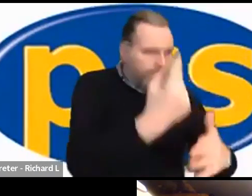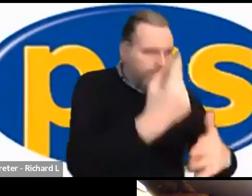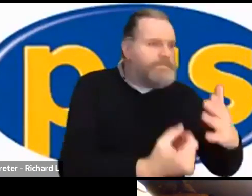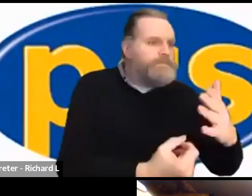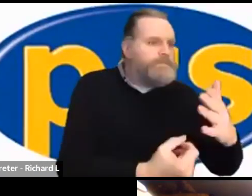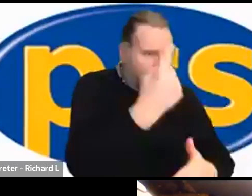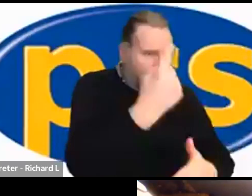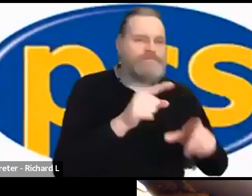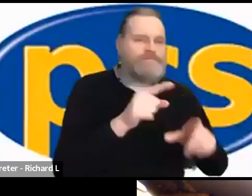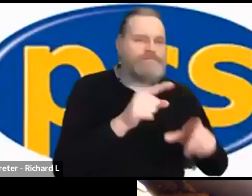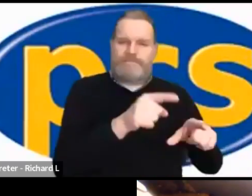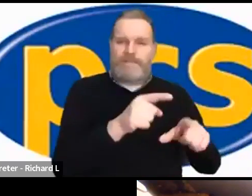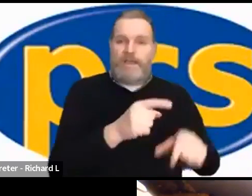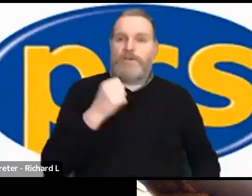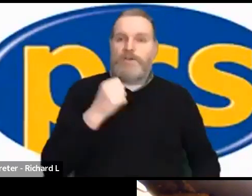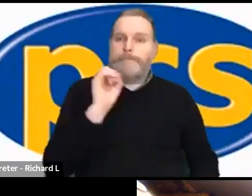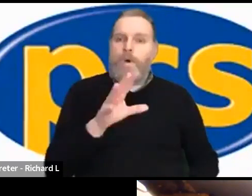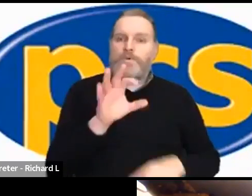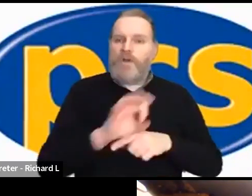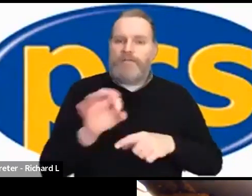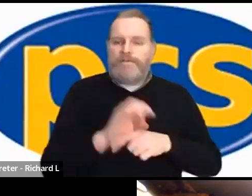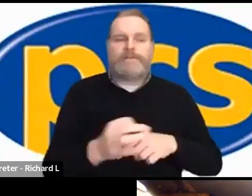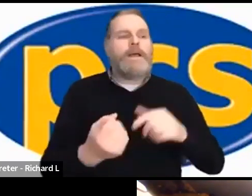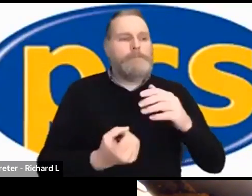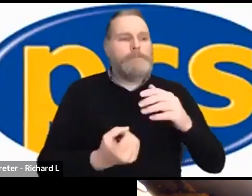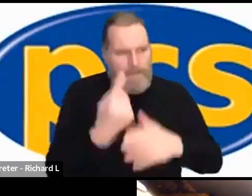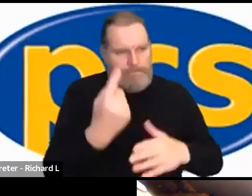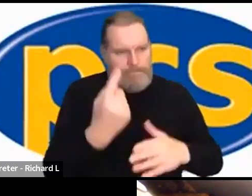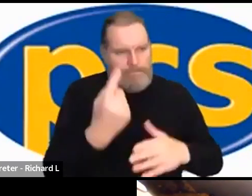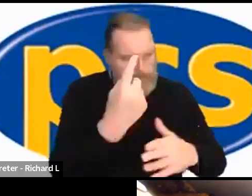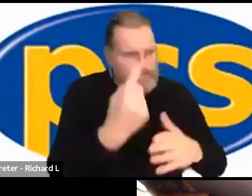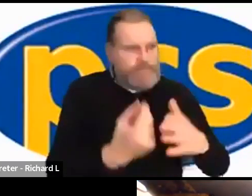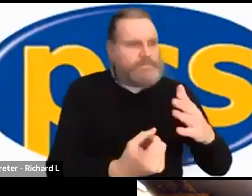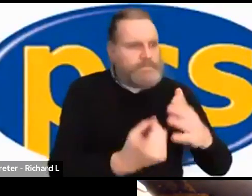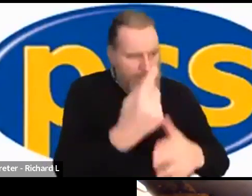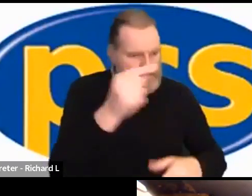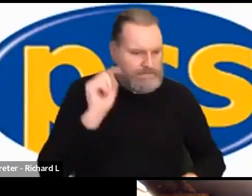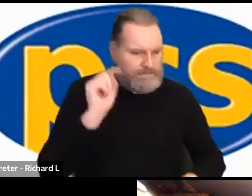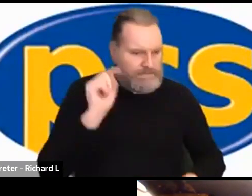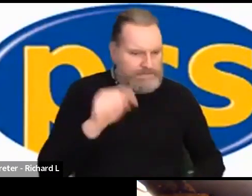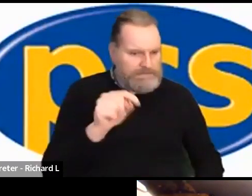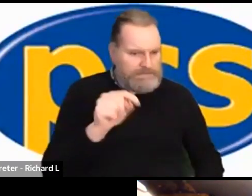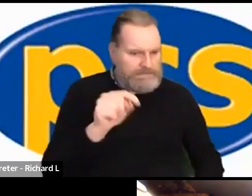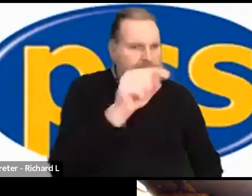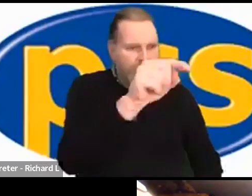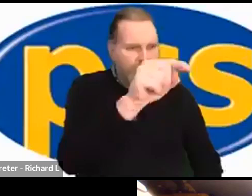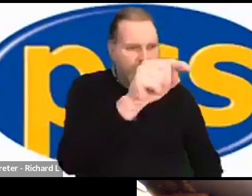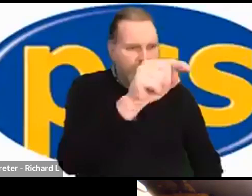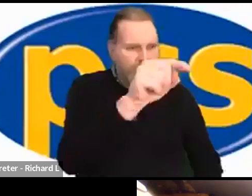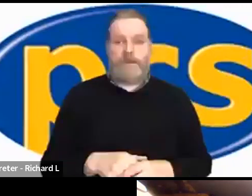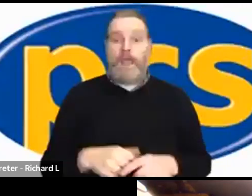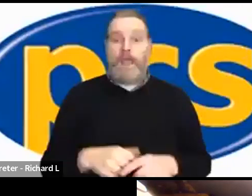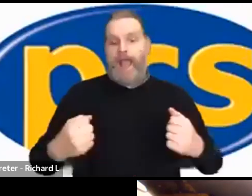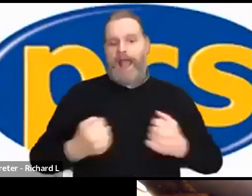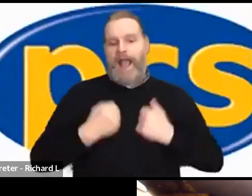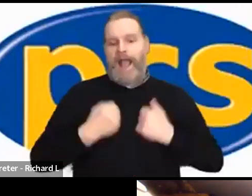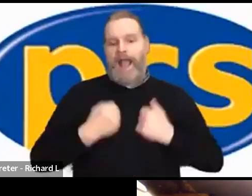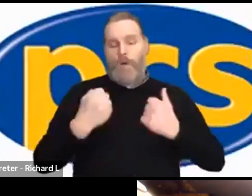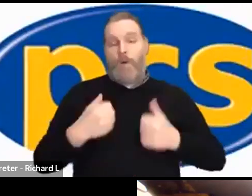And we balloted members ers on was that the single on was that the single biggest concern that members that members told us in the ballot is they wanted to support the strike, but they